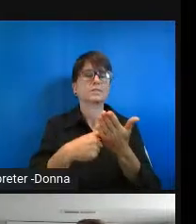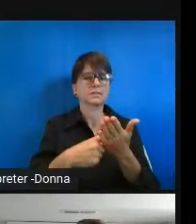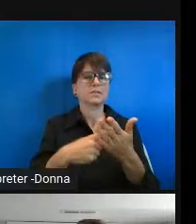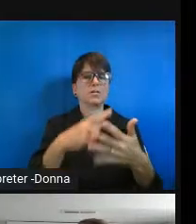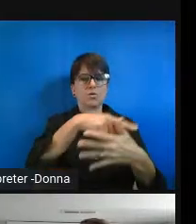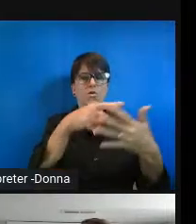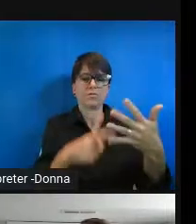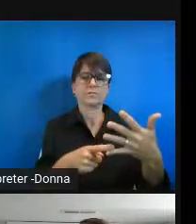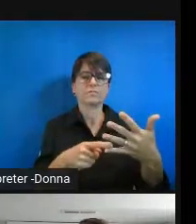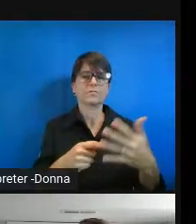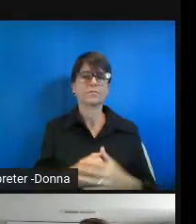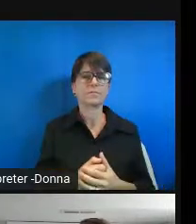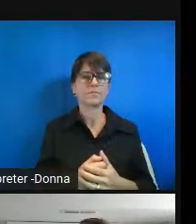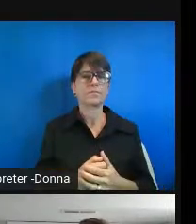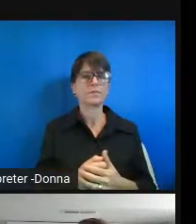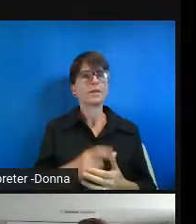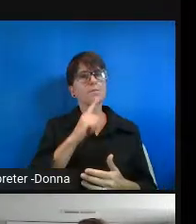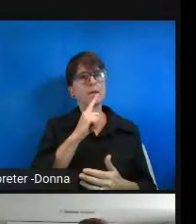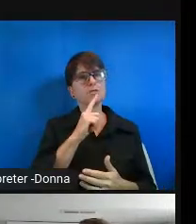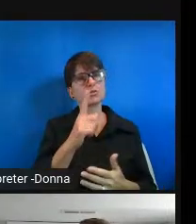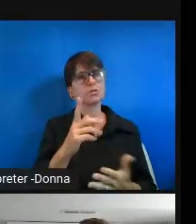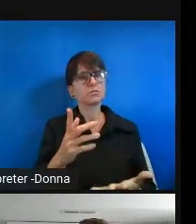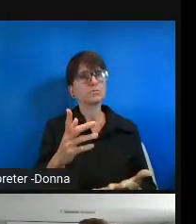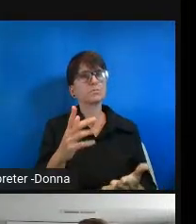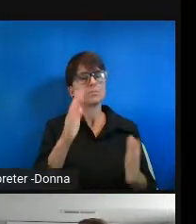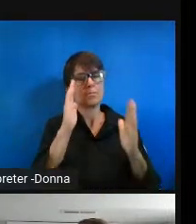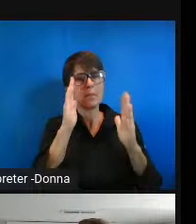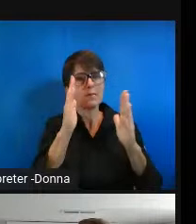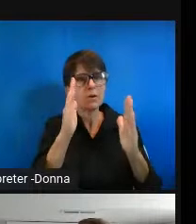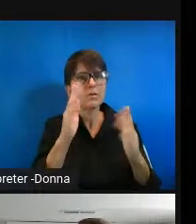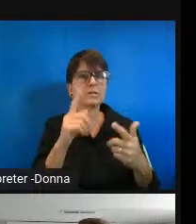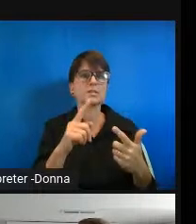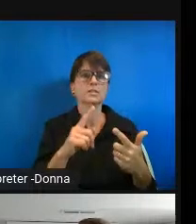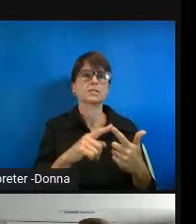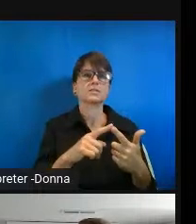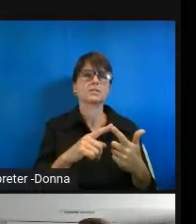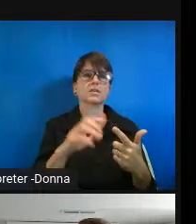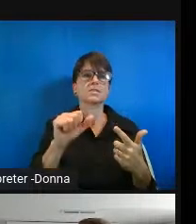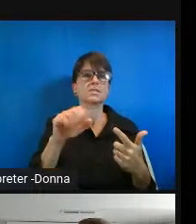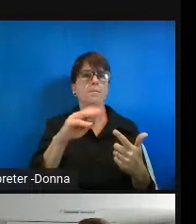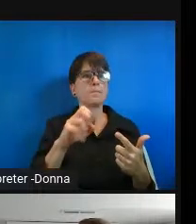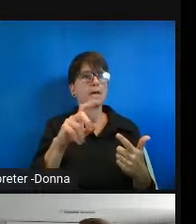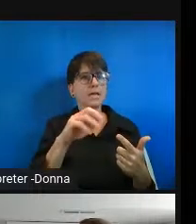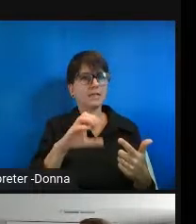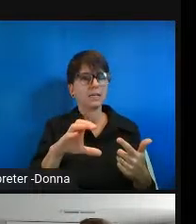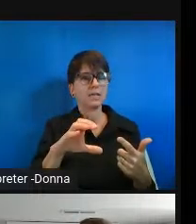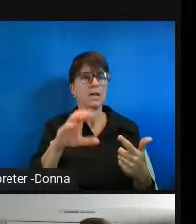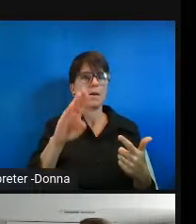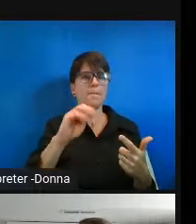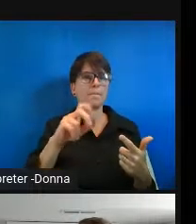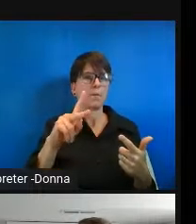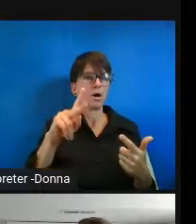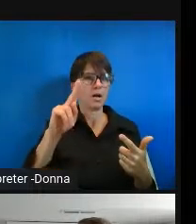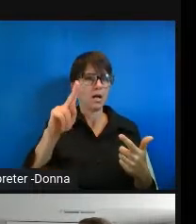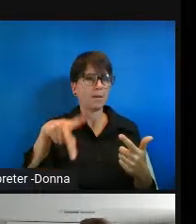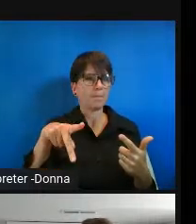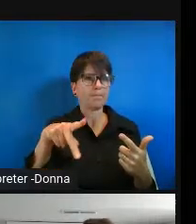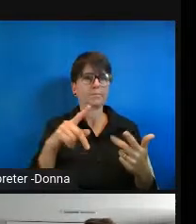Here is an overview of best practices and we will dive into these one by one . Be mindful to maintain focus.